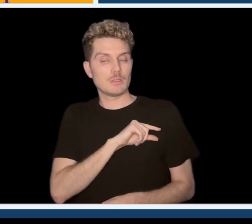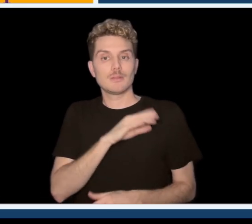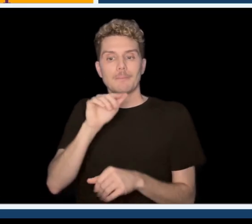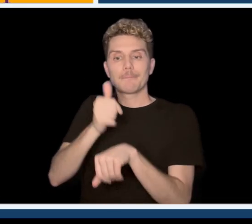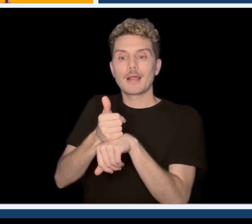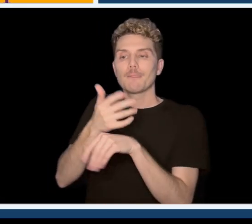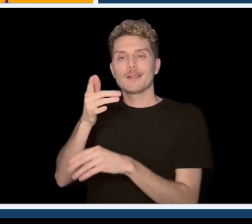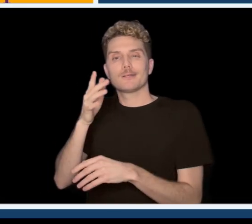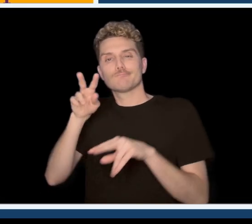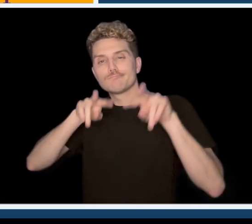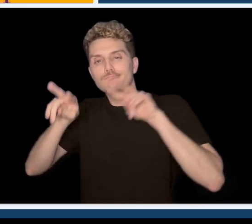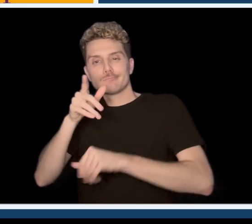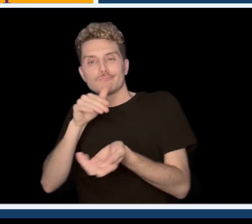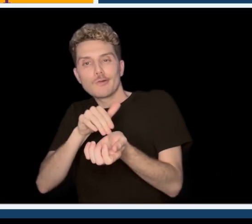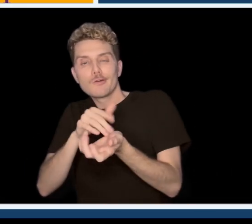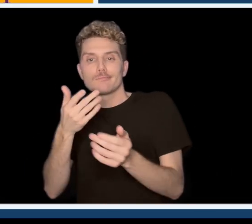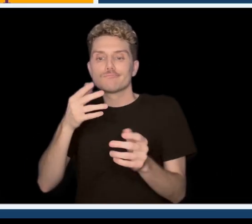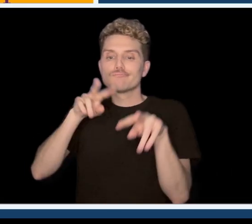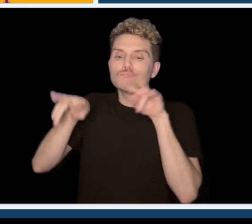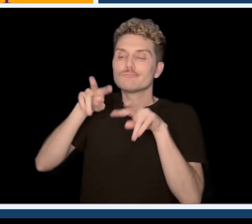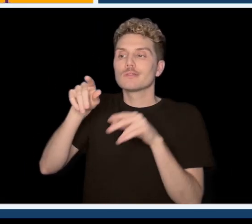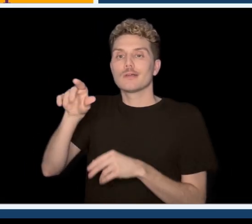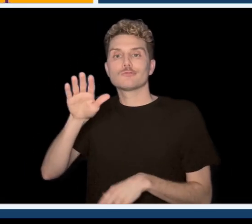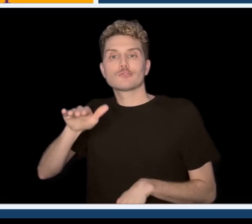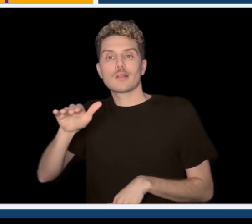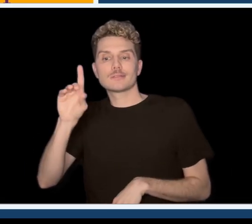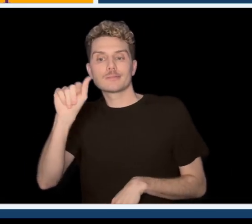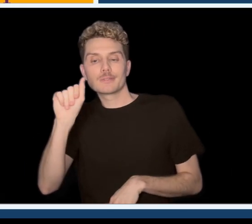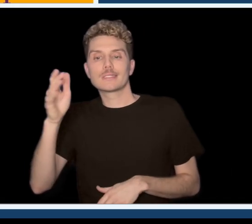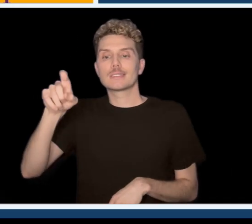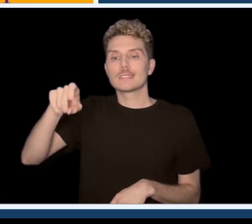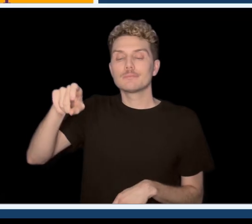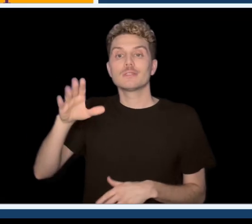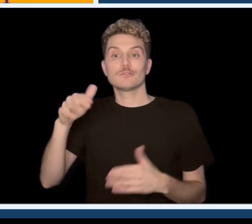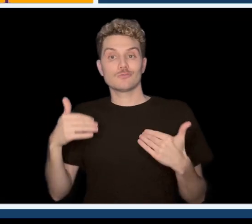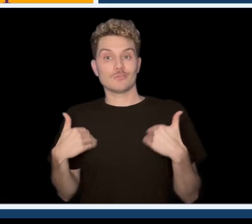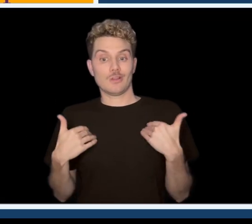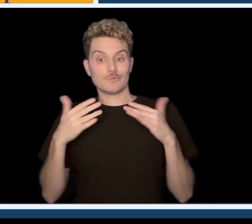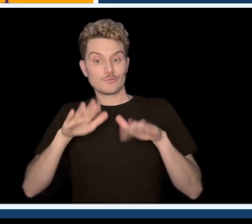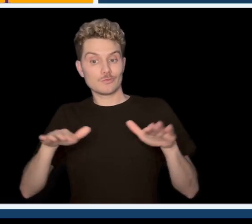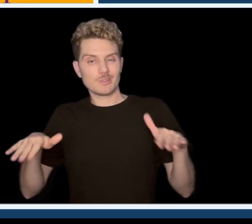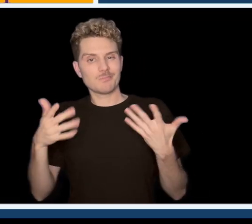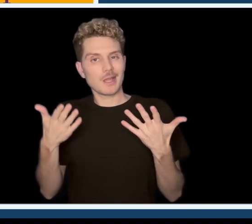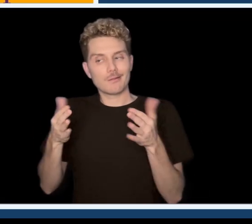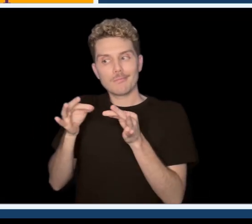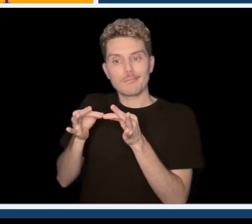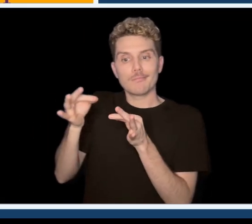based on clinical judgment of a child's disability and needs. Young children may have delays in development